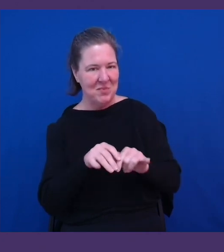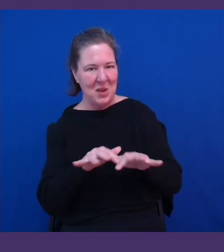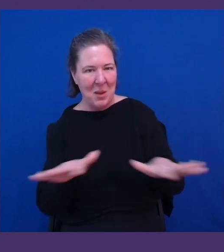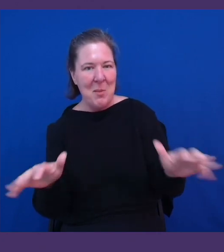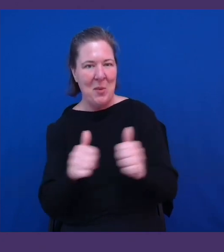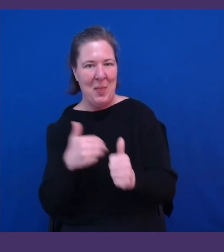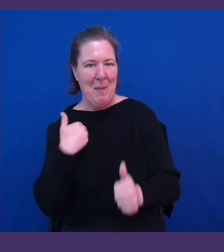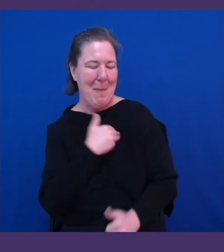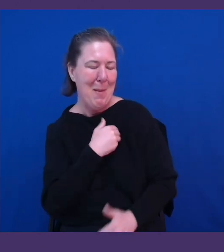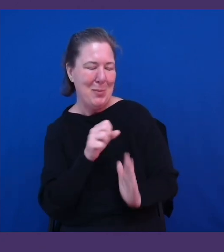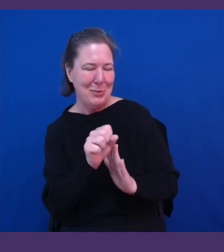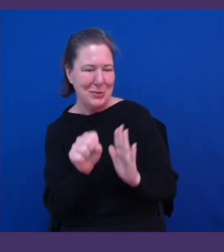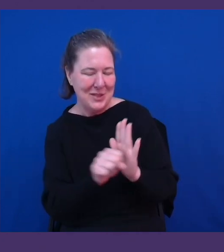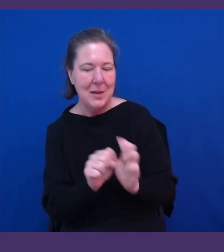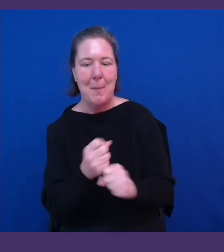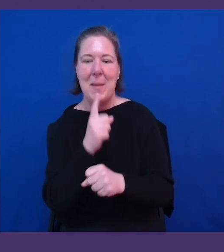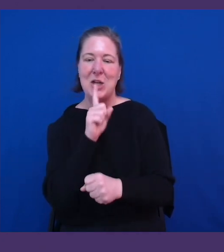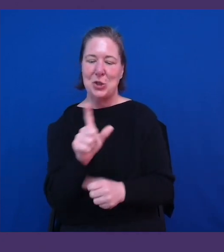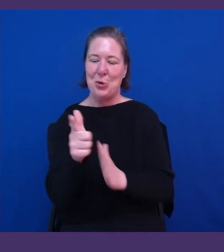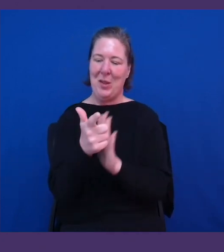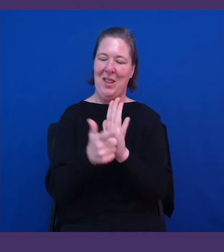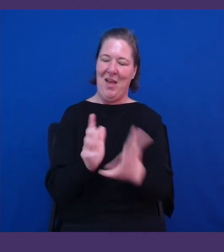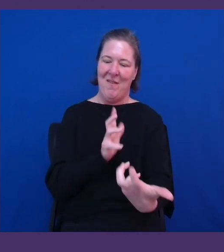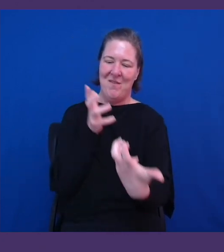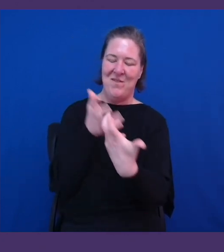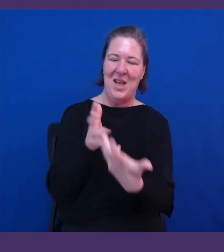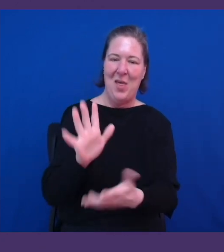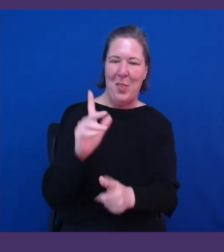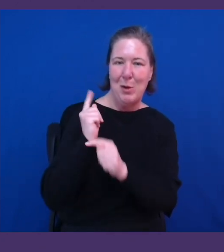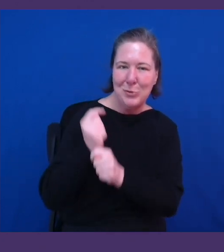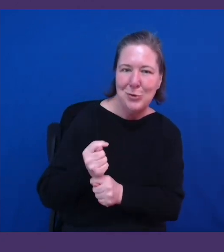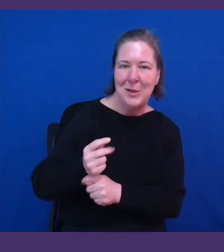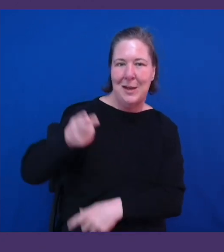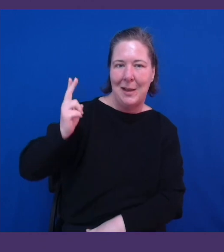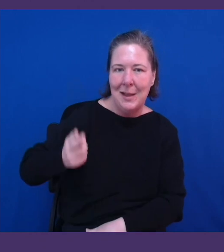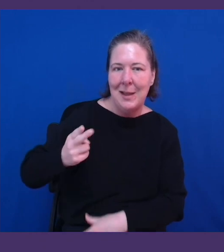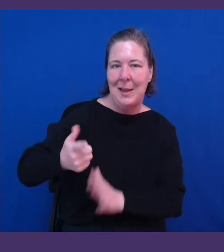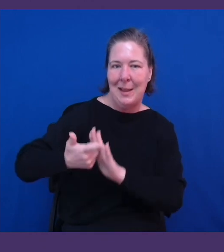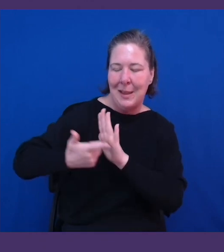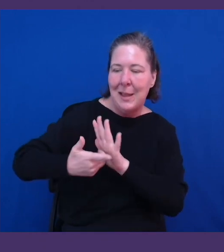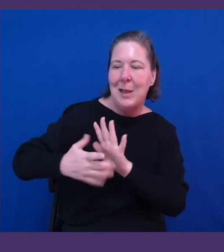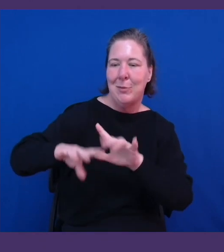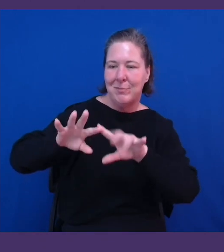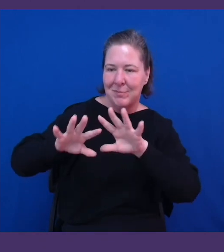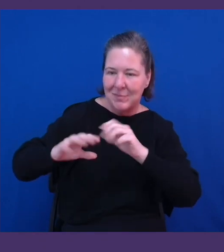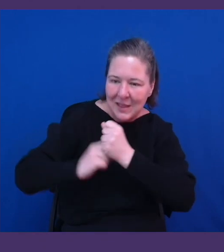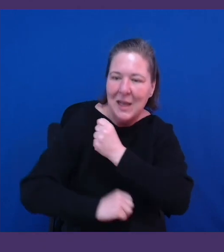that the law fits with their tradition and history and other legal framework, which makes total sense.